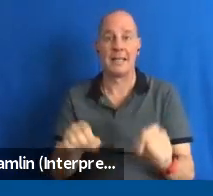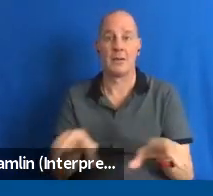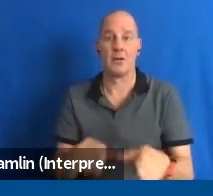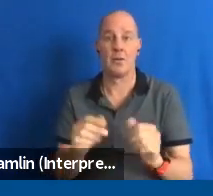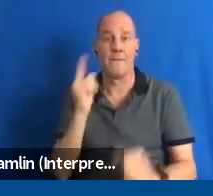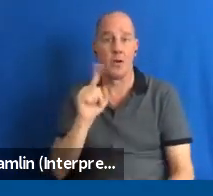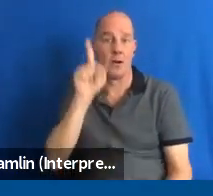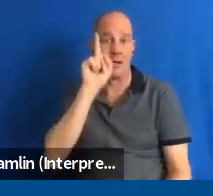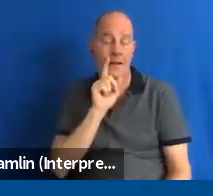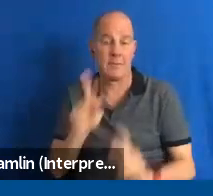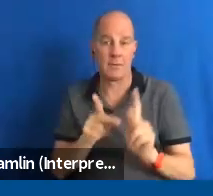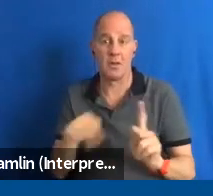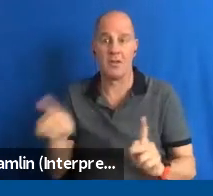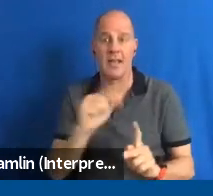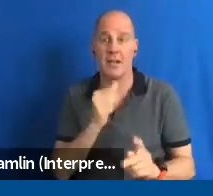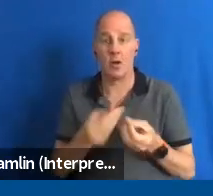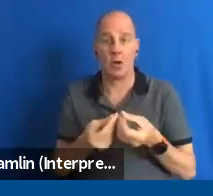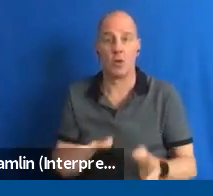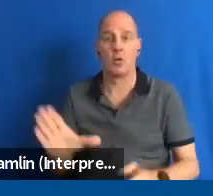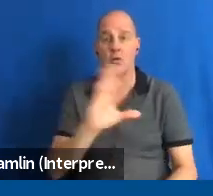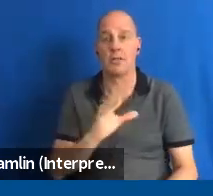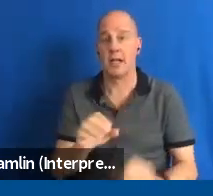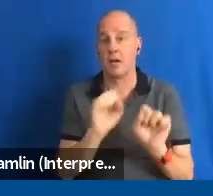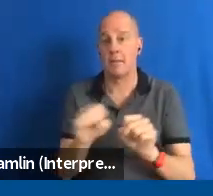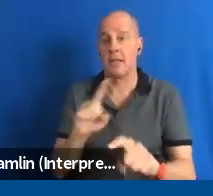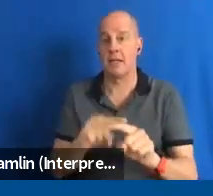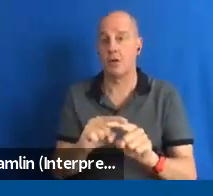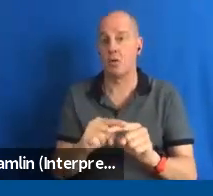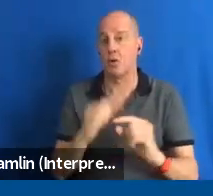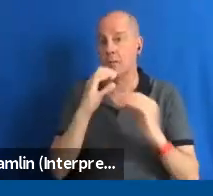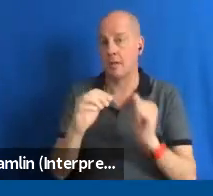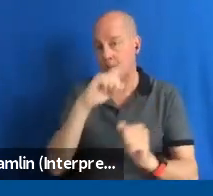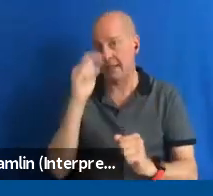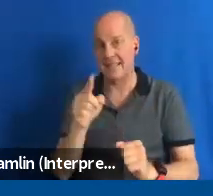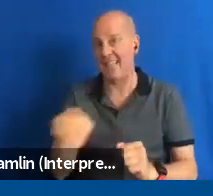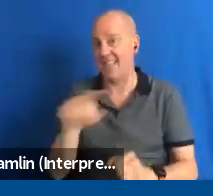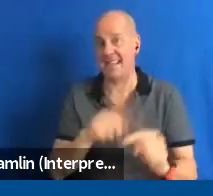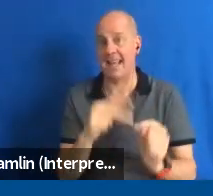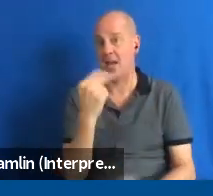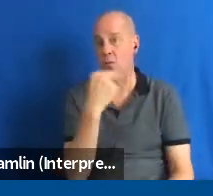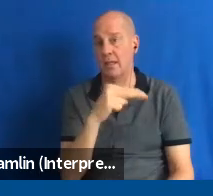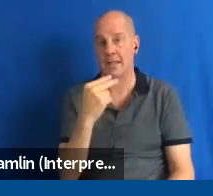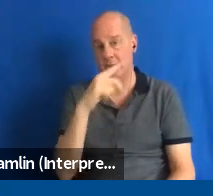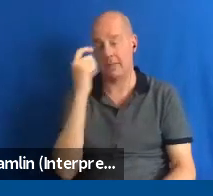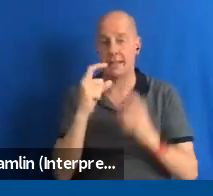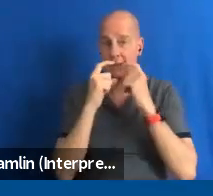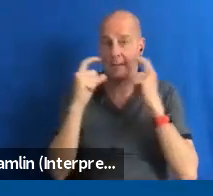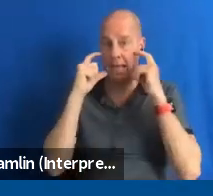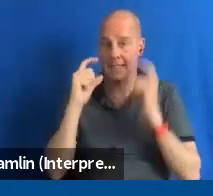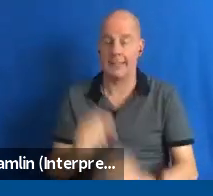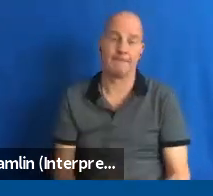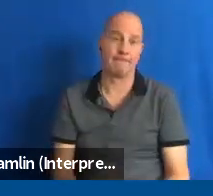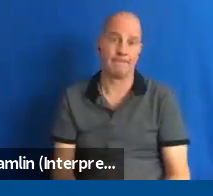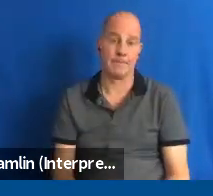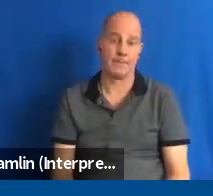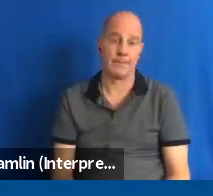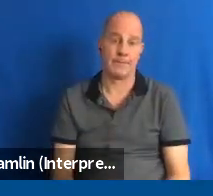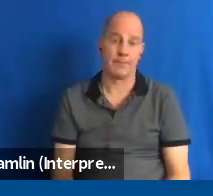ability to communicate since they are not able to read lips due to the masks?